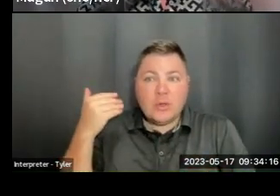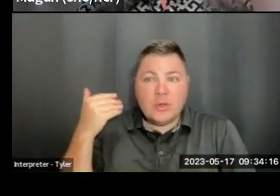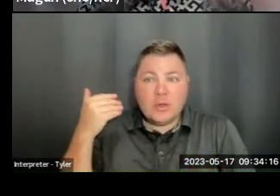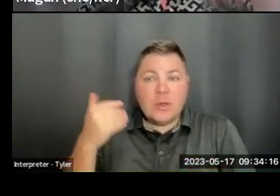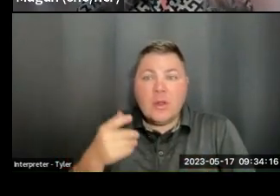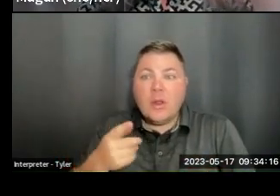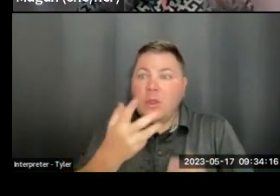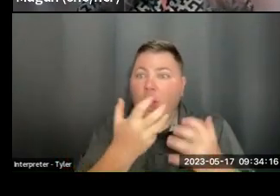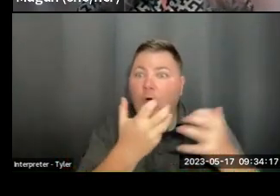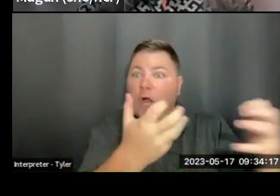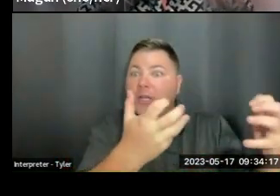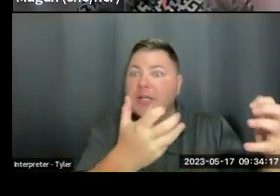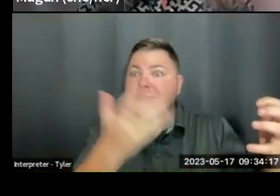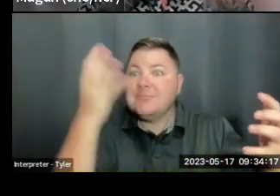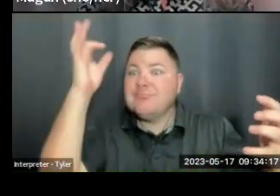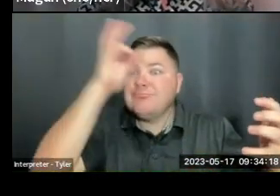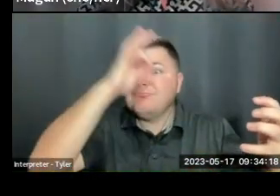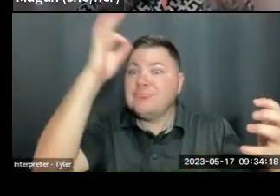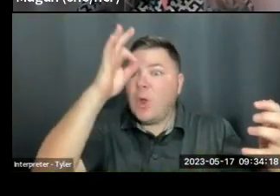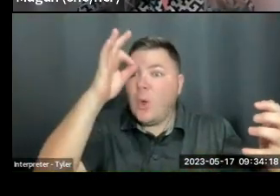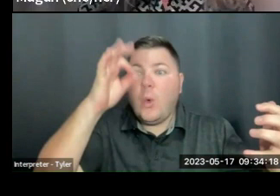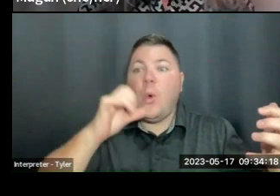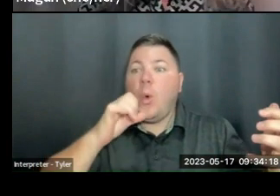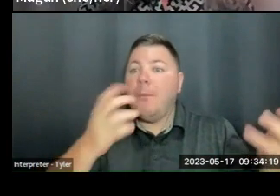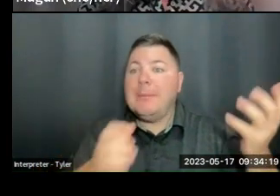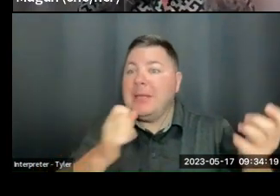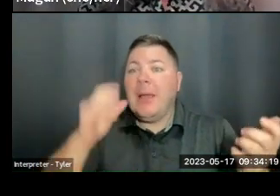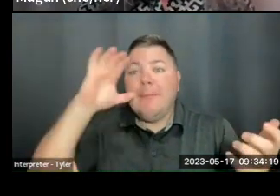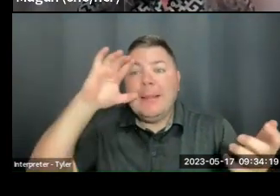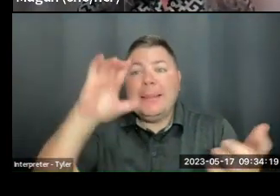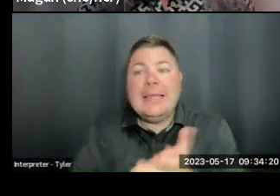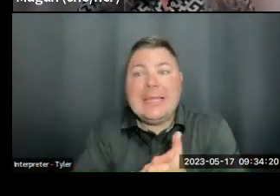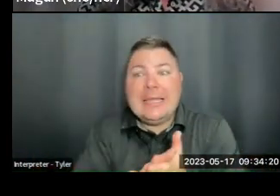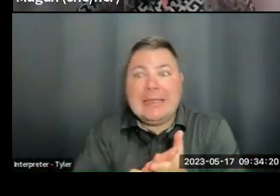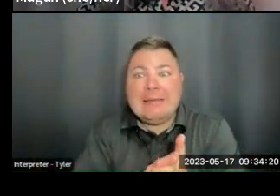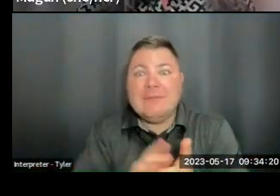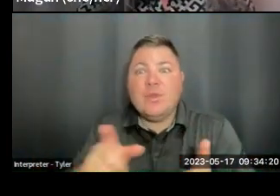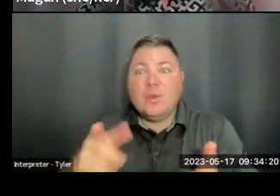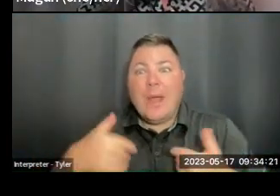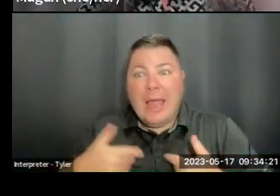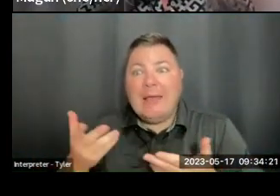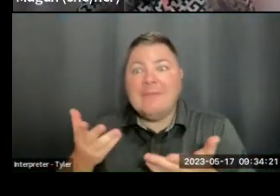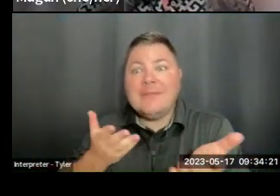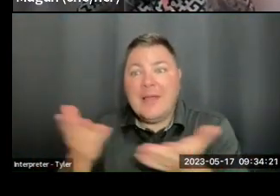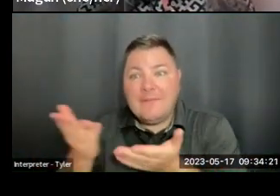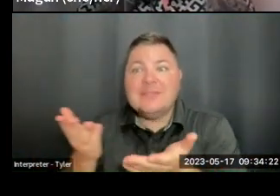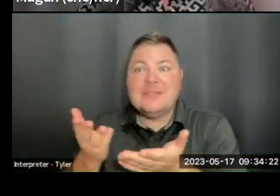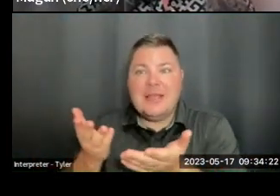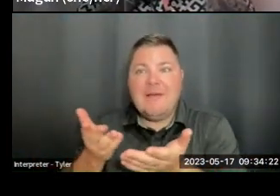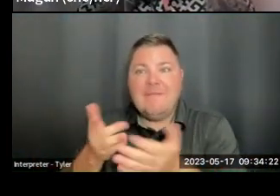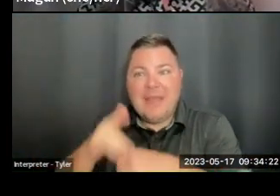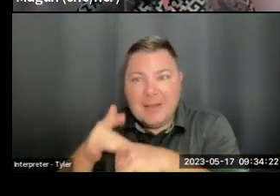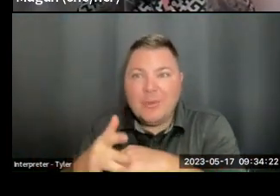years and you have never had these services, your patrons will not know or believe that you have them unless you